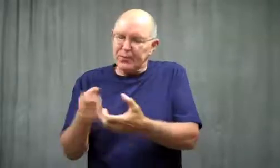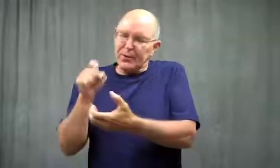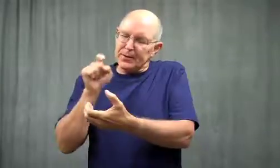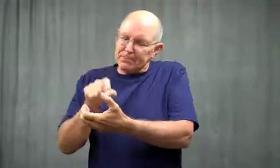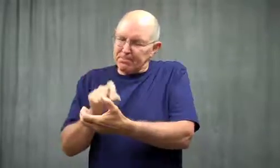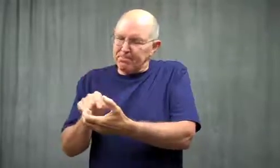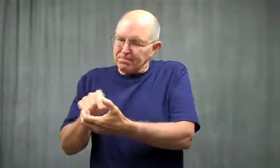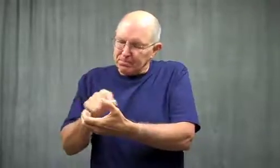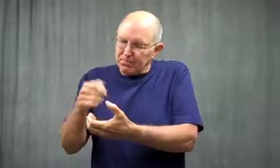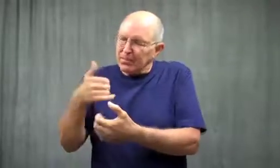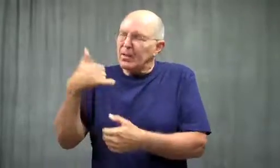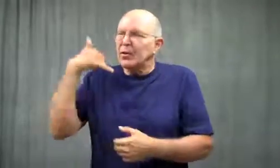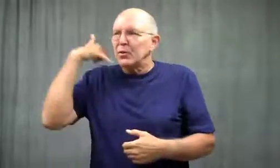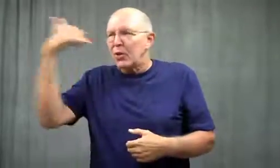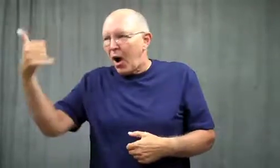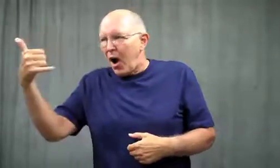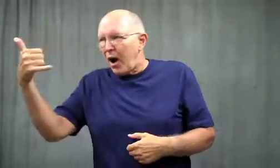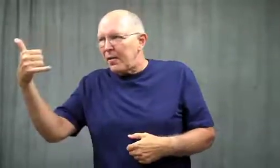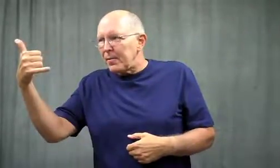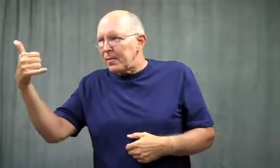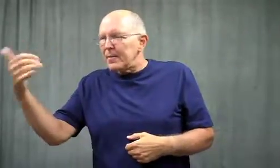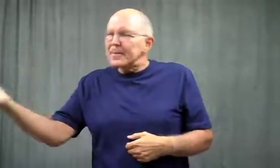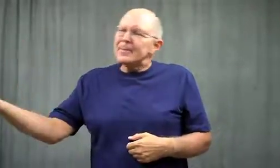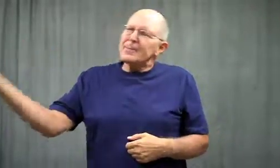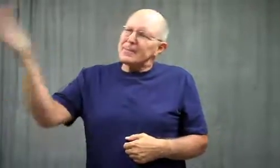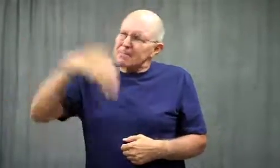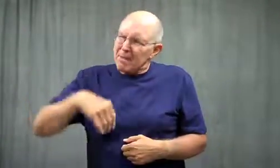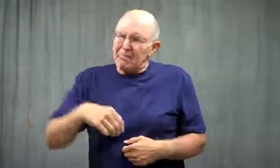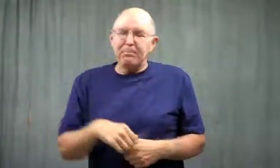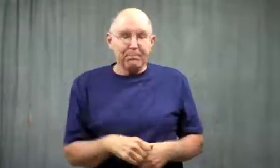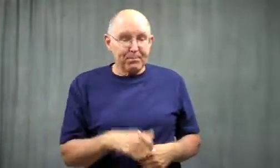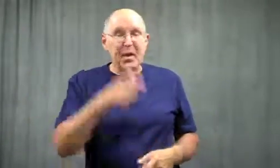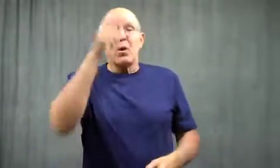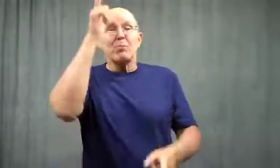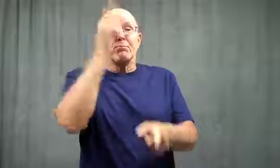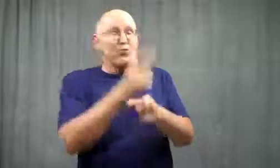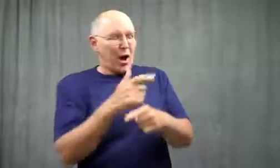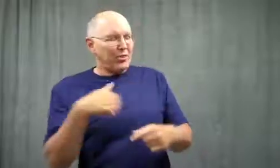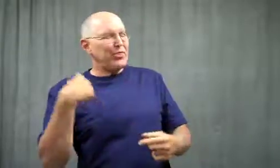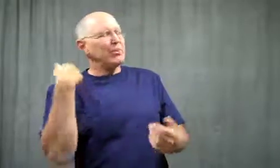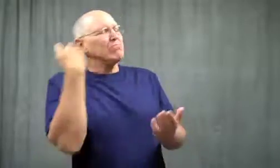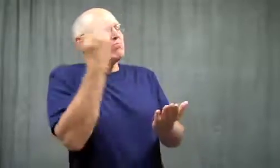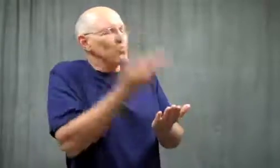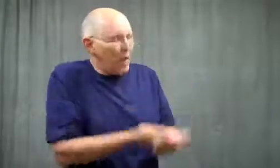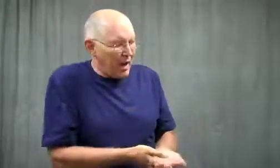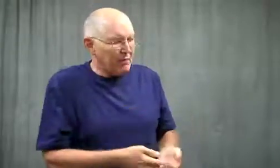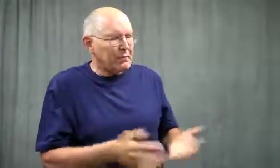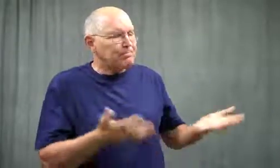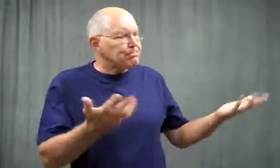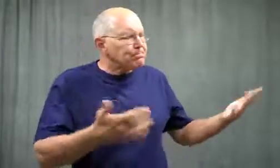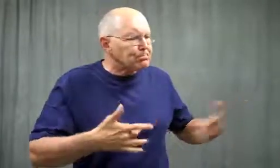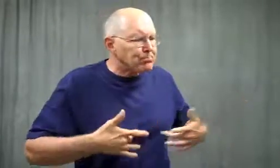He called the brother and asked him to come out. The brother arrived and asked what happened.